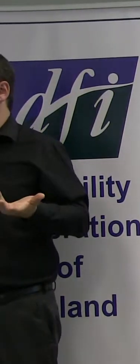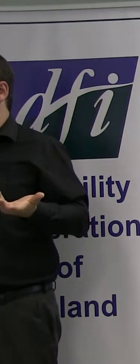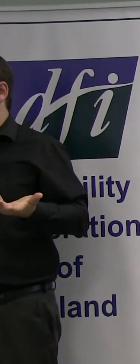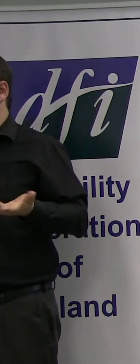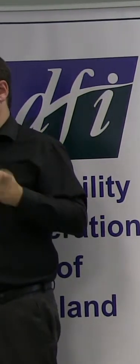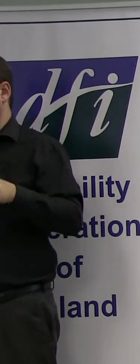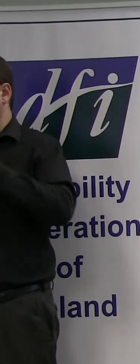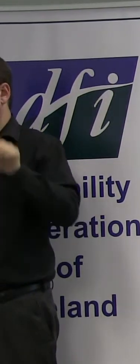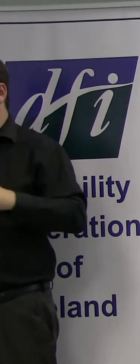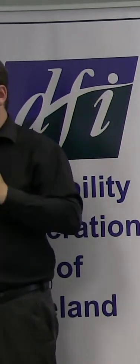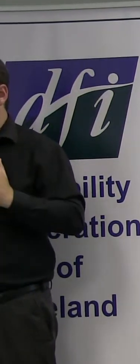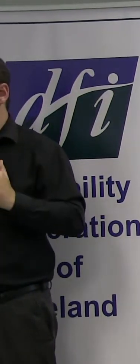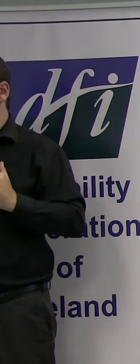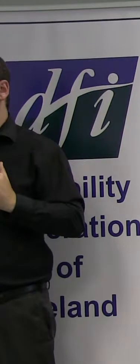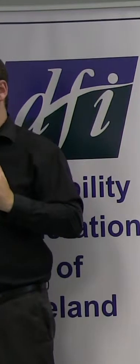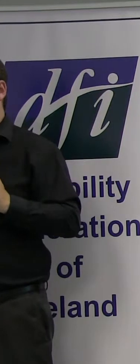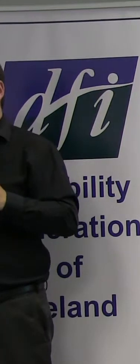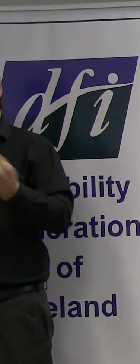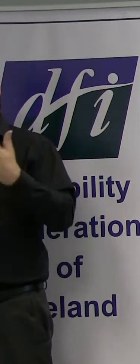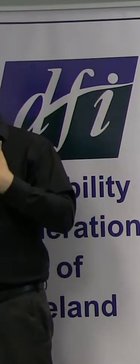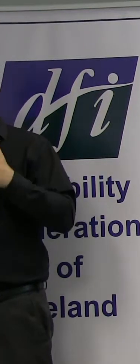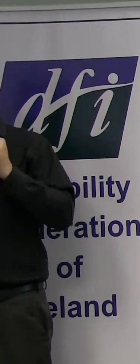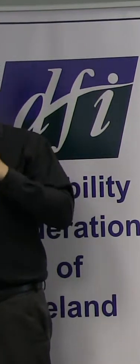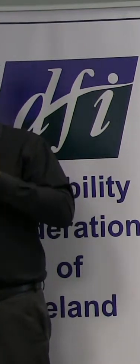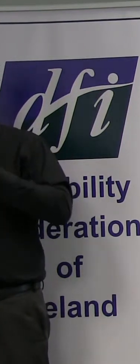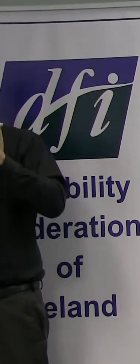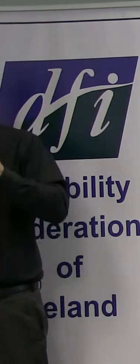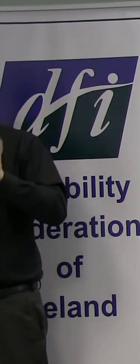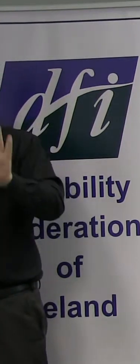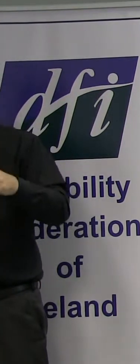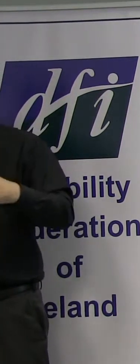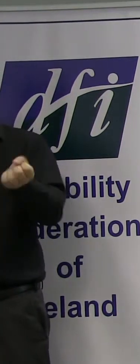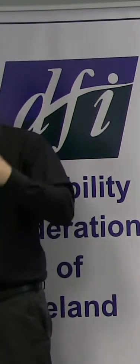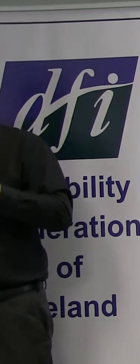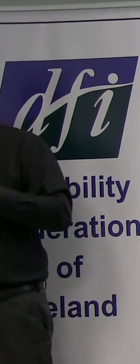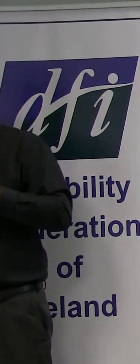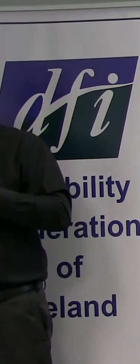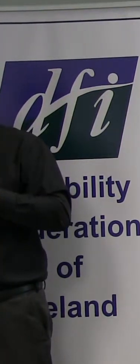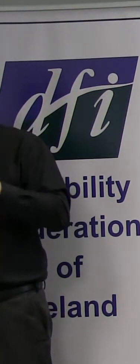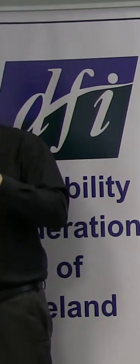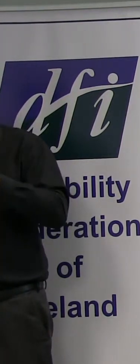or I get a short hour digging deeper and that's just that greater regulation and